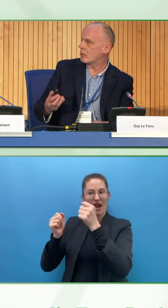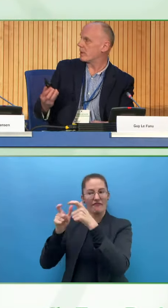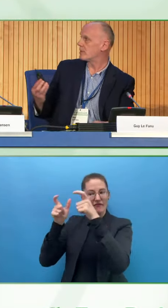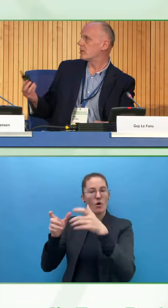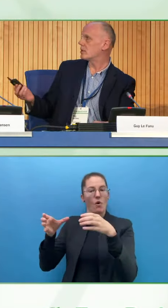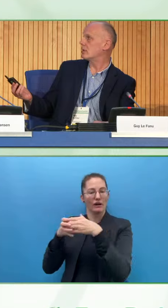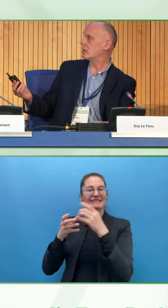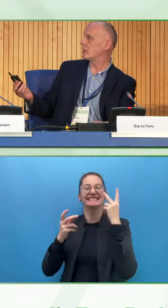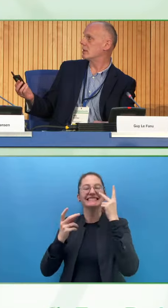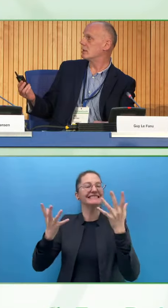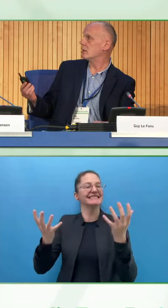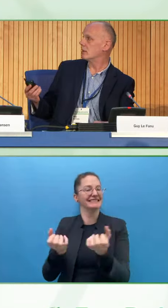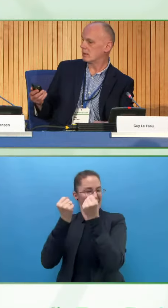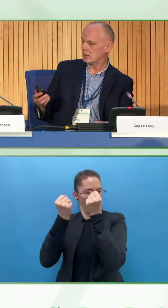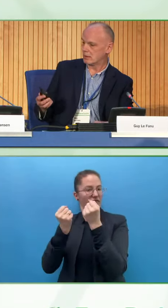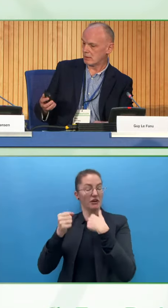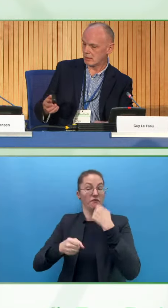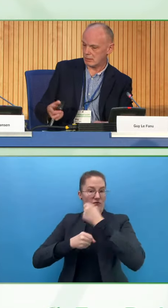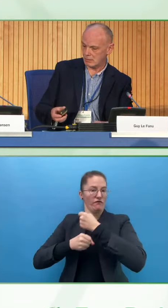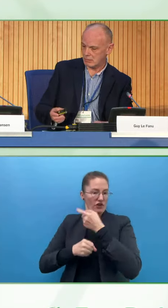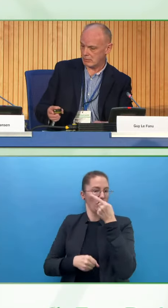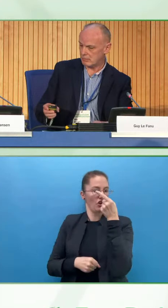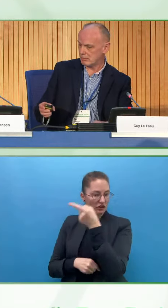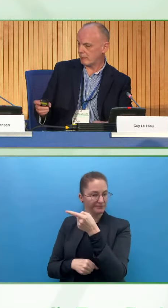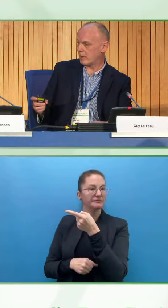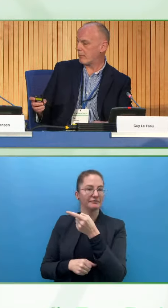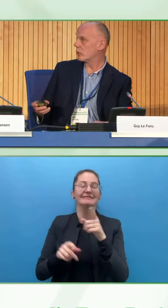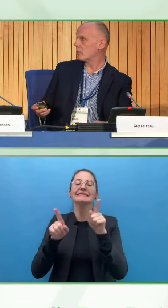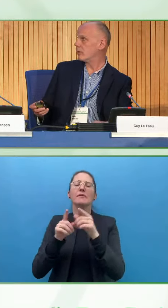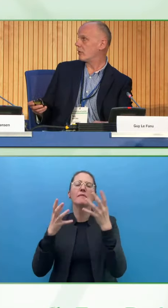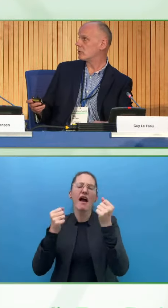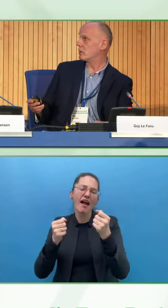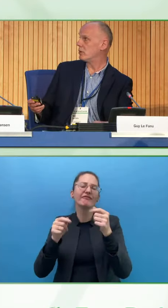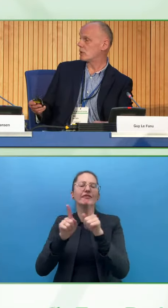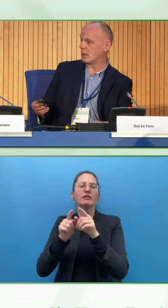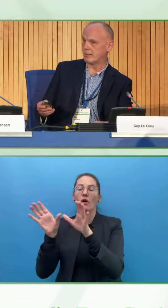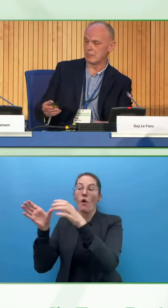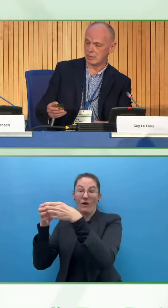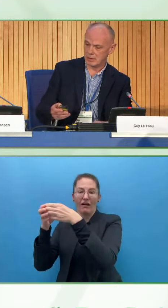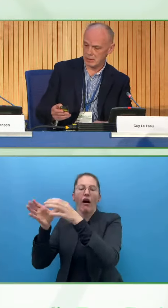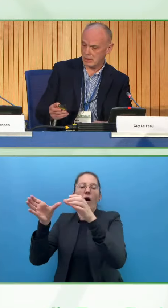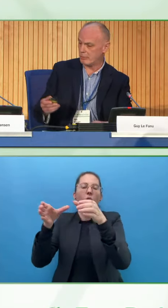What am I supposed to do with this? When I want to move onto a new slide?